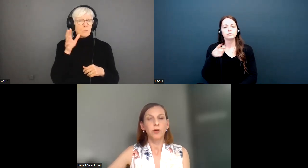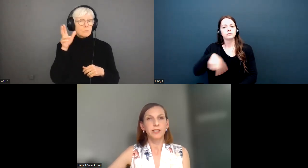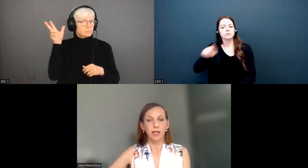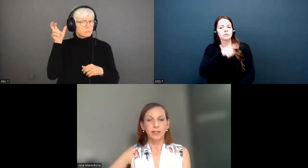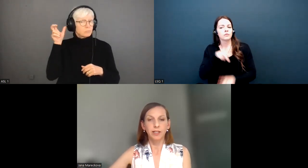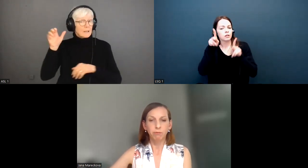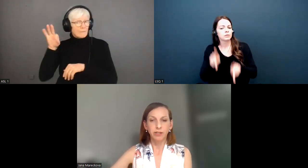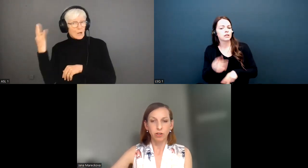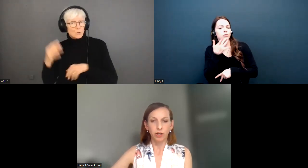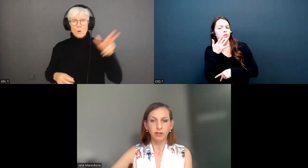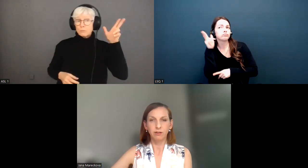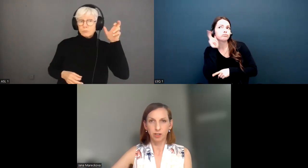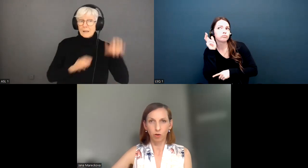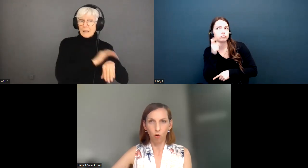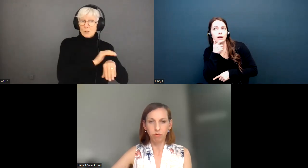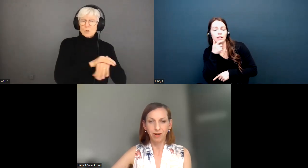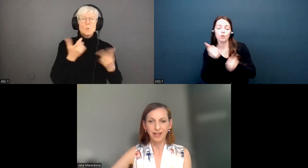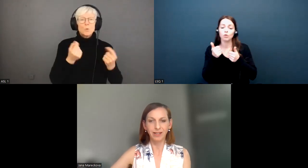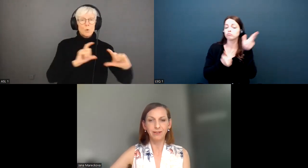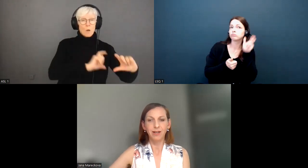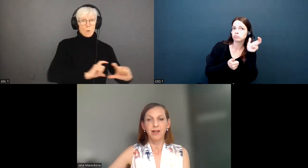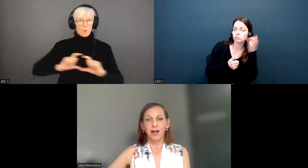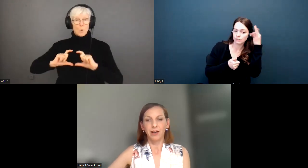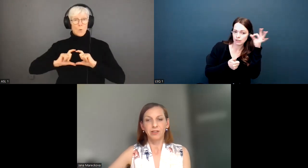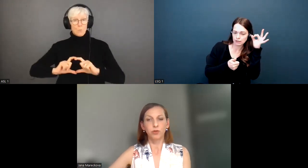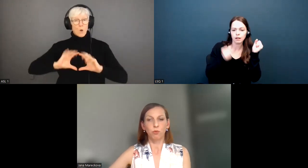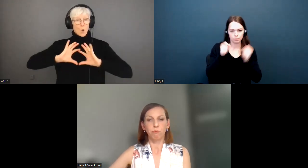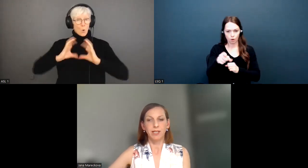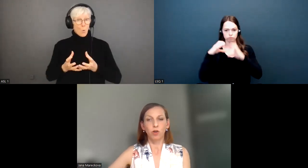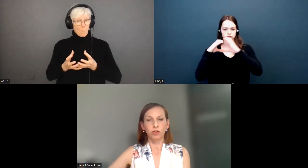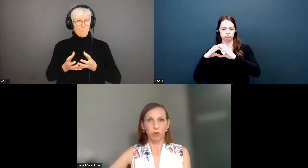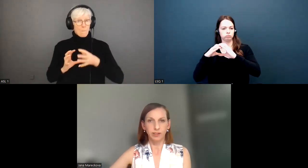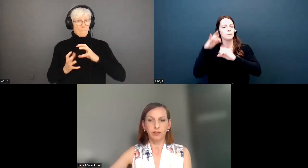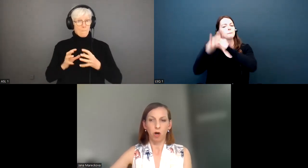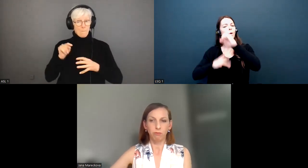you can select interpretation, the globe icon, in the zoom meeting controls at the bottom